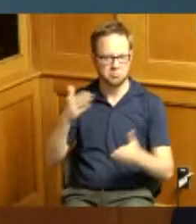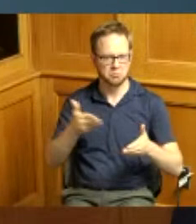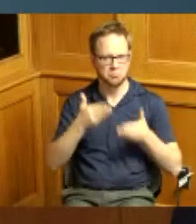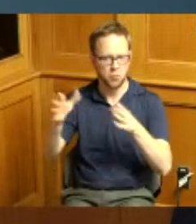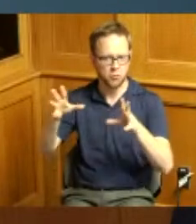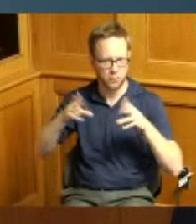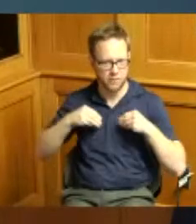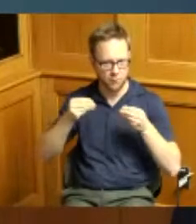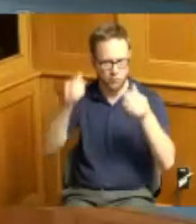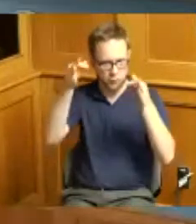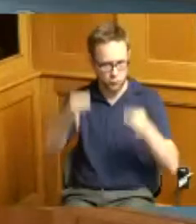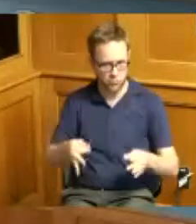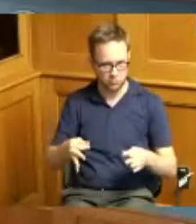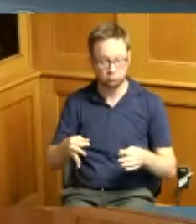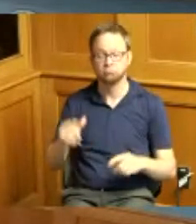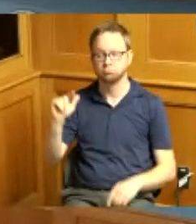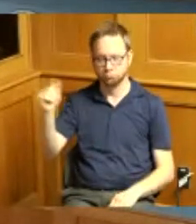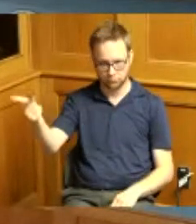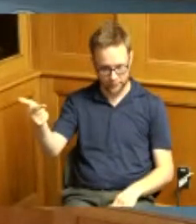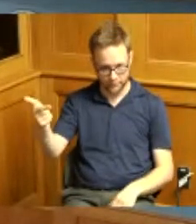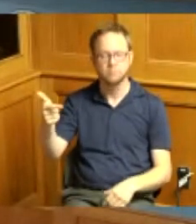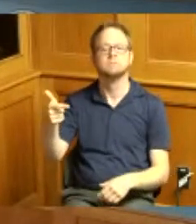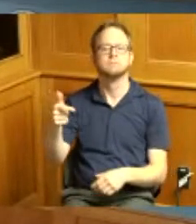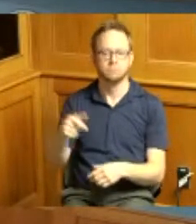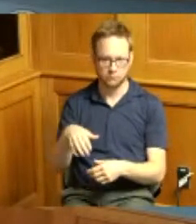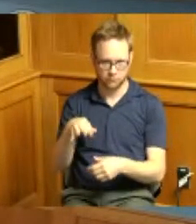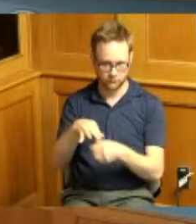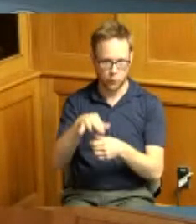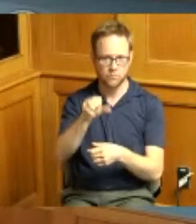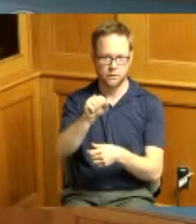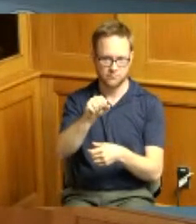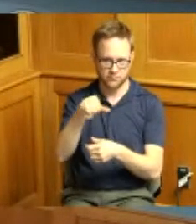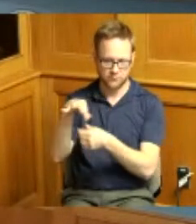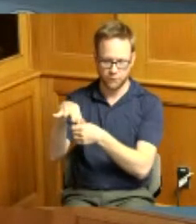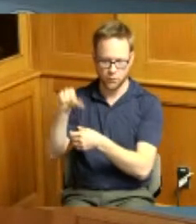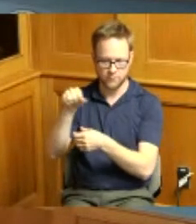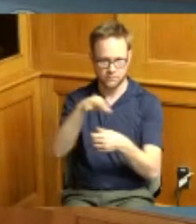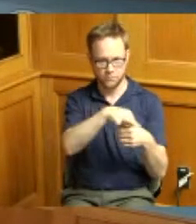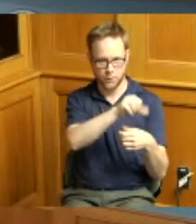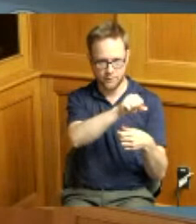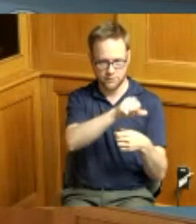Commissioner Summerow Dumas yes Commissioner Reece yes Commissioner treehouse yes thank